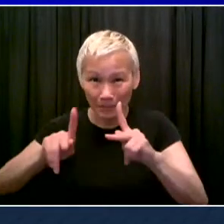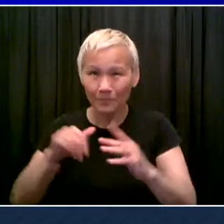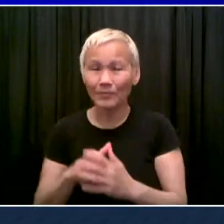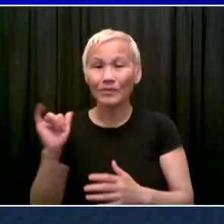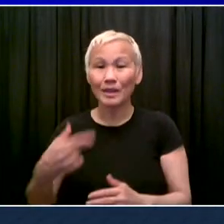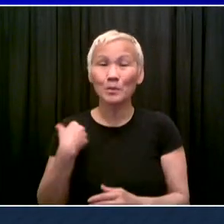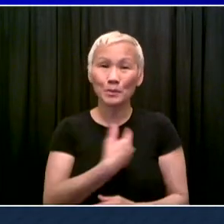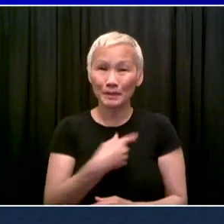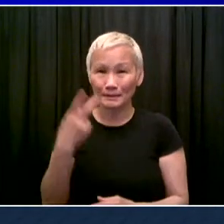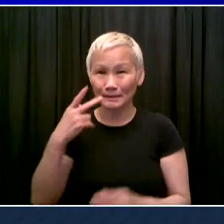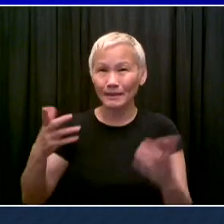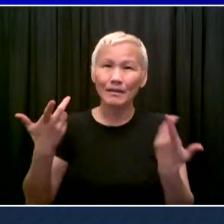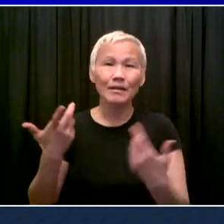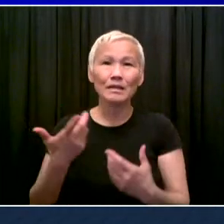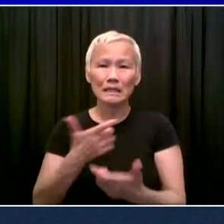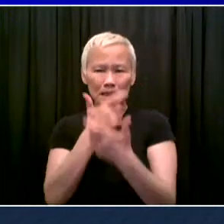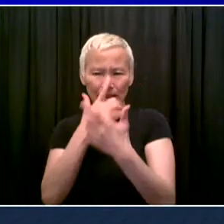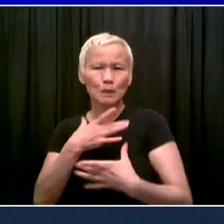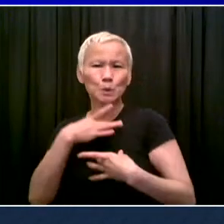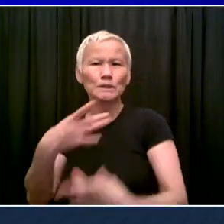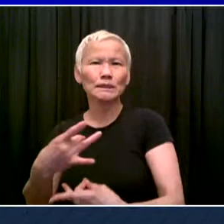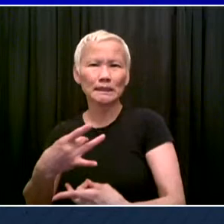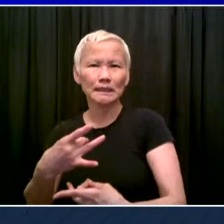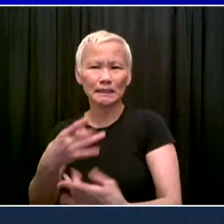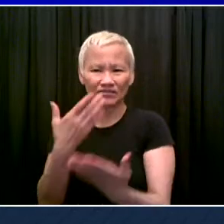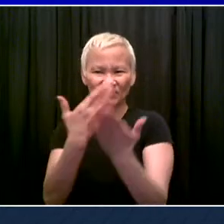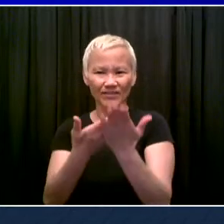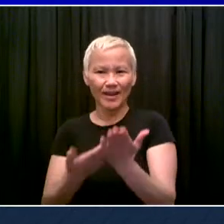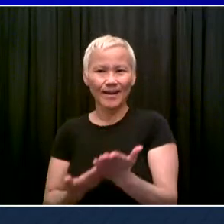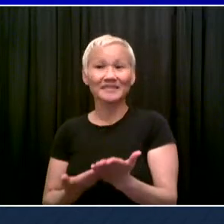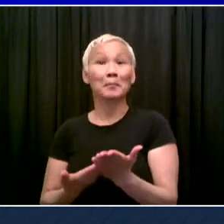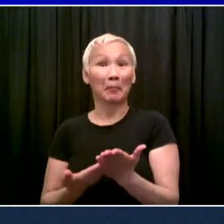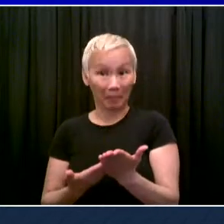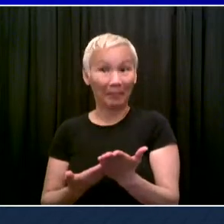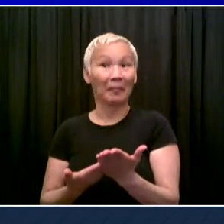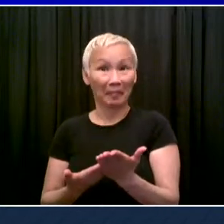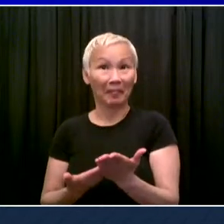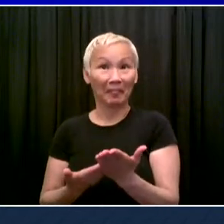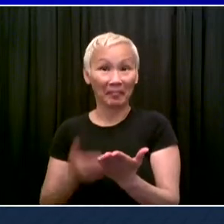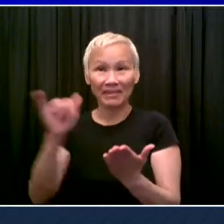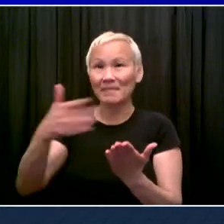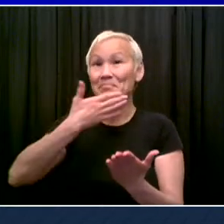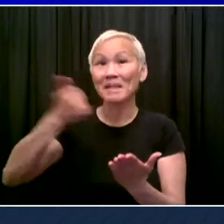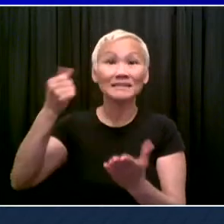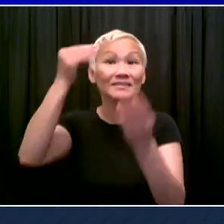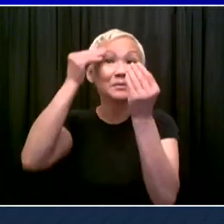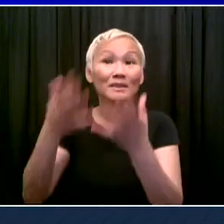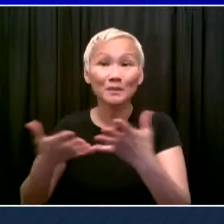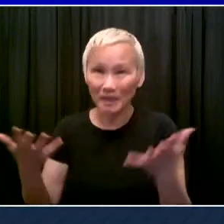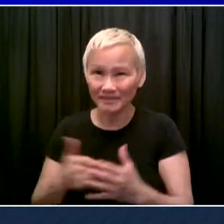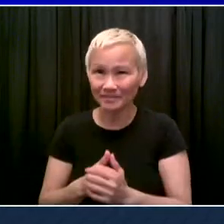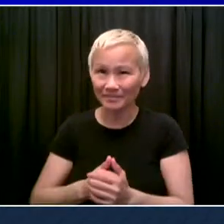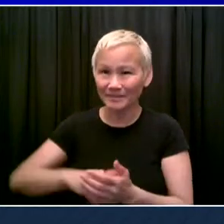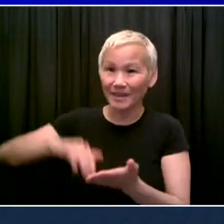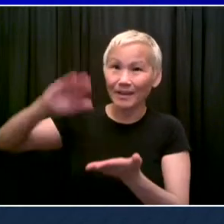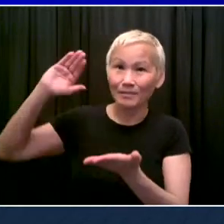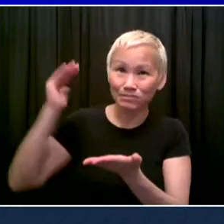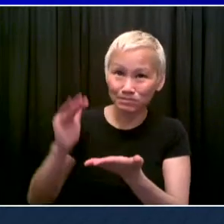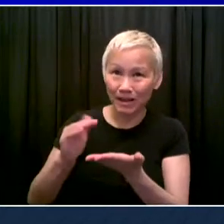OVER OUR INDICATORS. I WANT TO REMIND EVERYONE WE ARE SEEING SOME